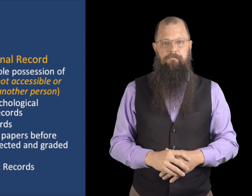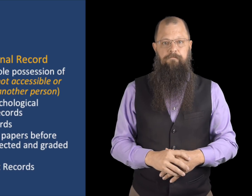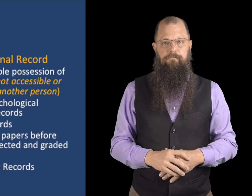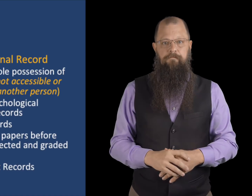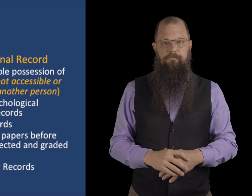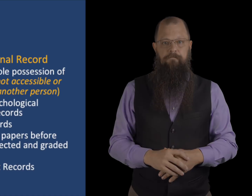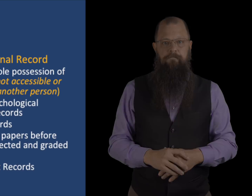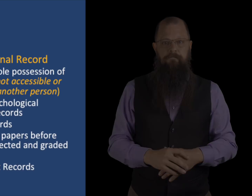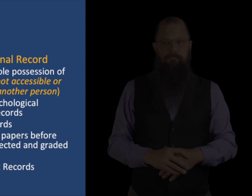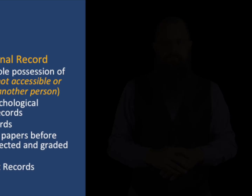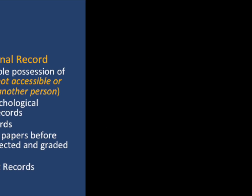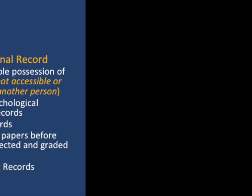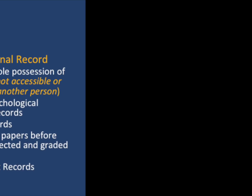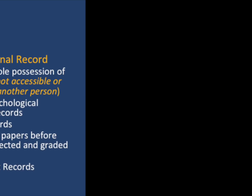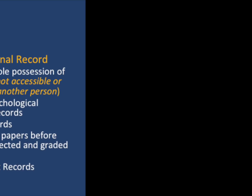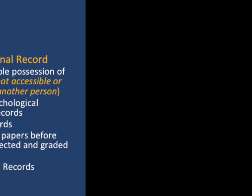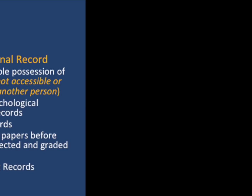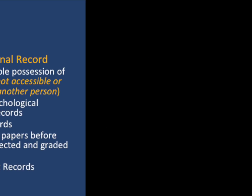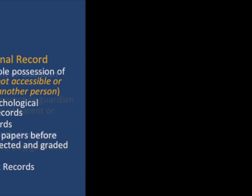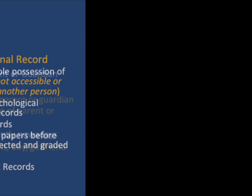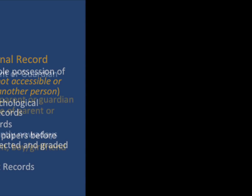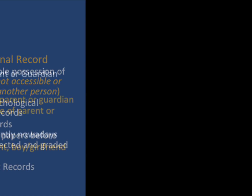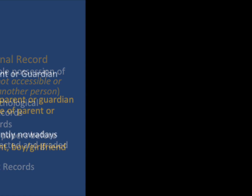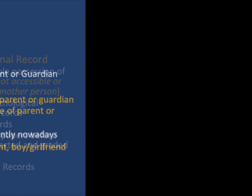educational records.